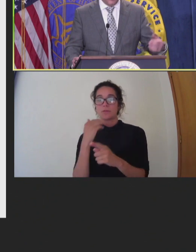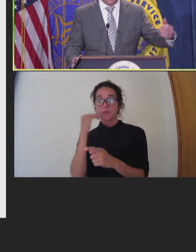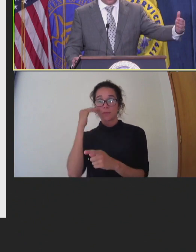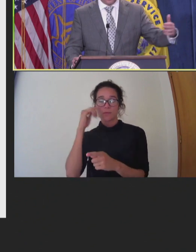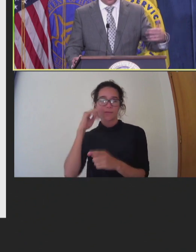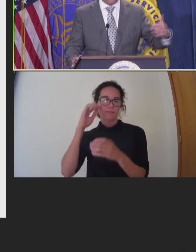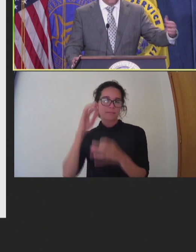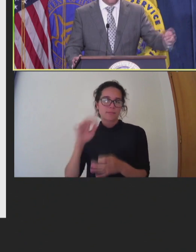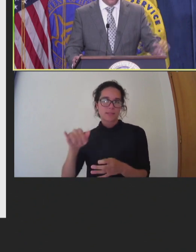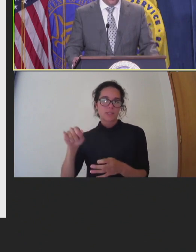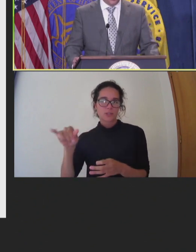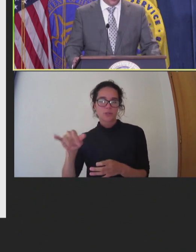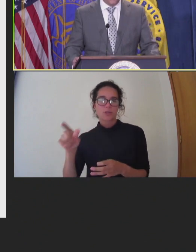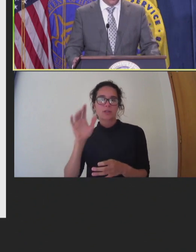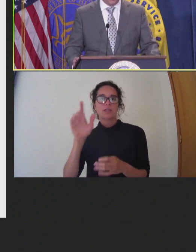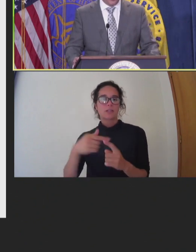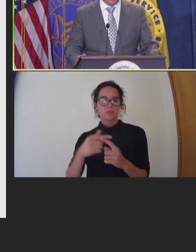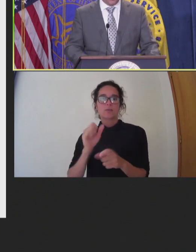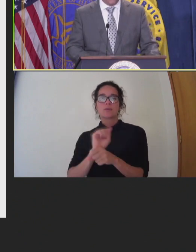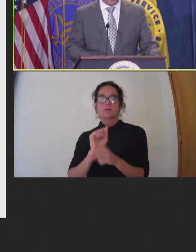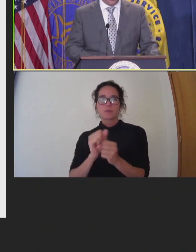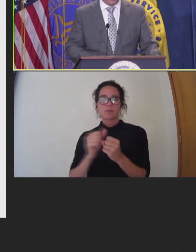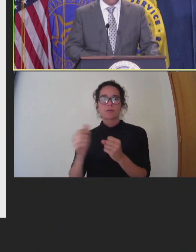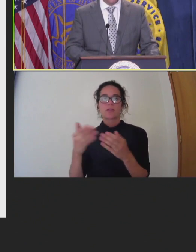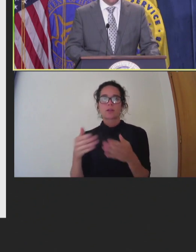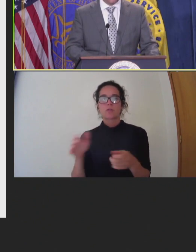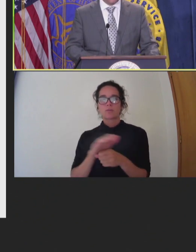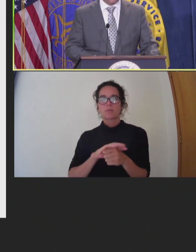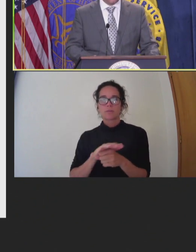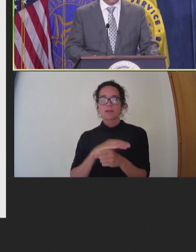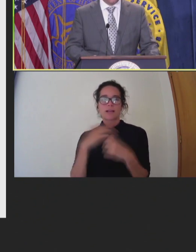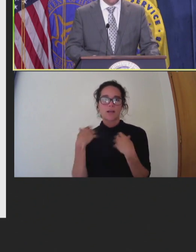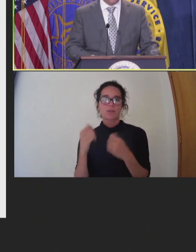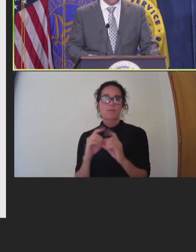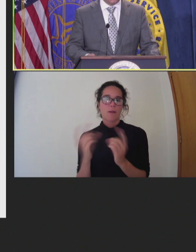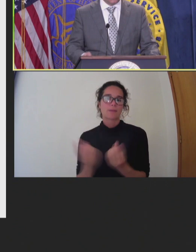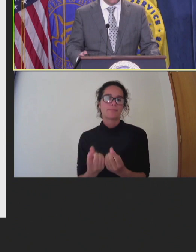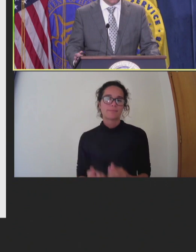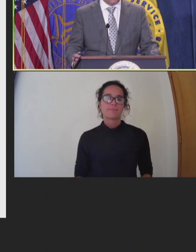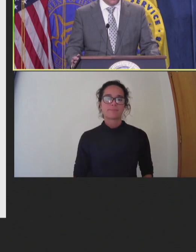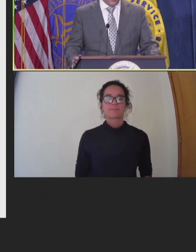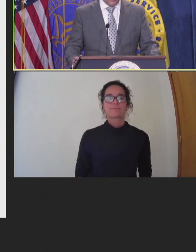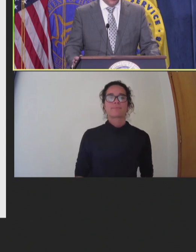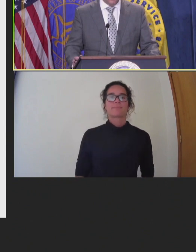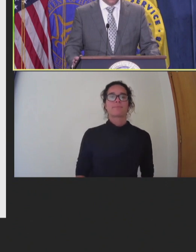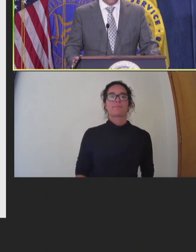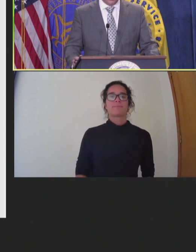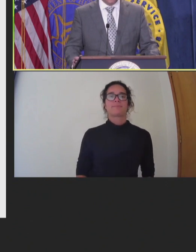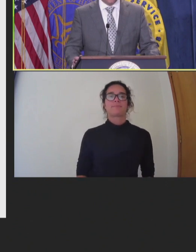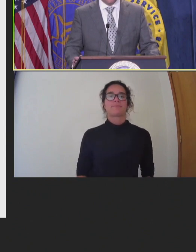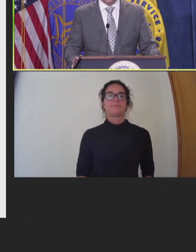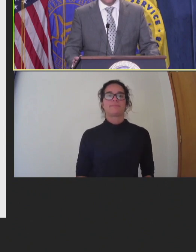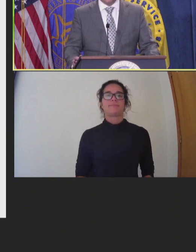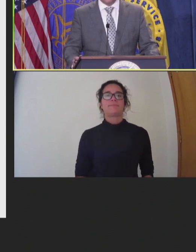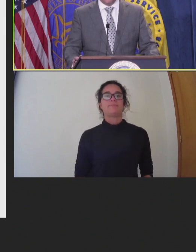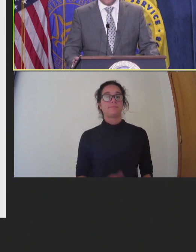where we worked with the local public health department. The tricky part of measles is that